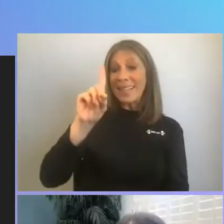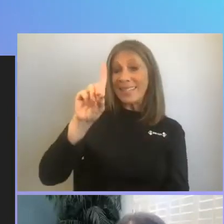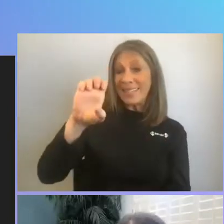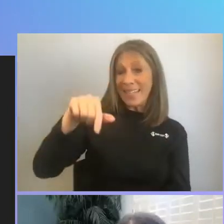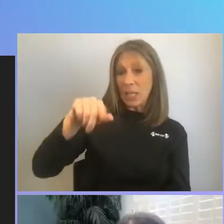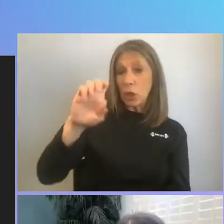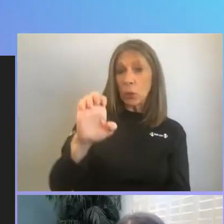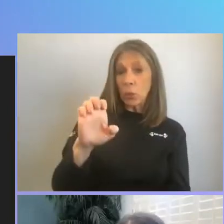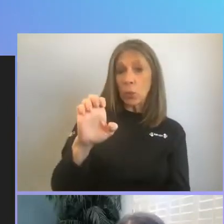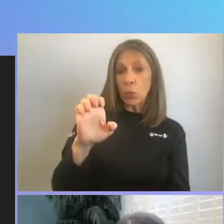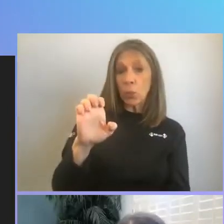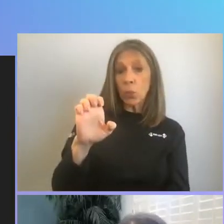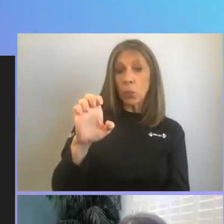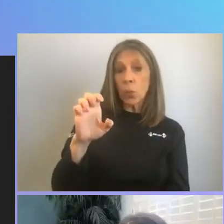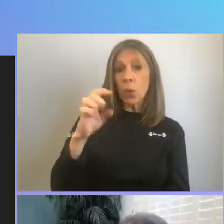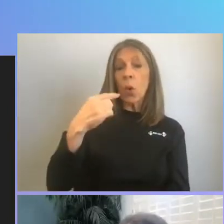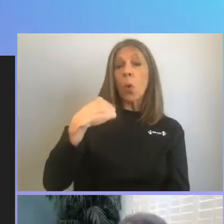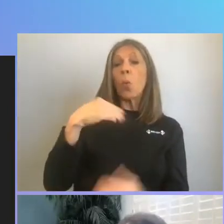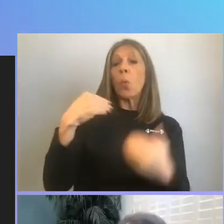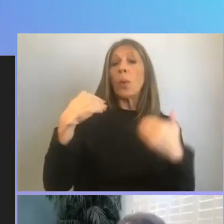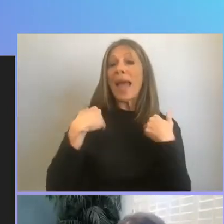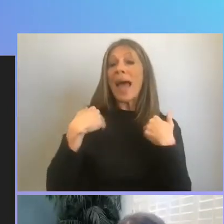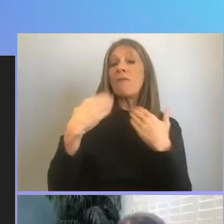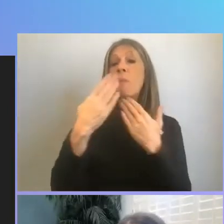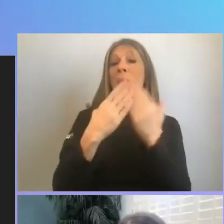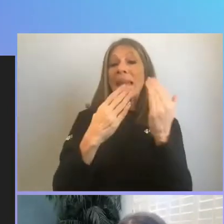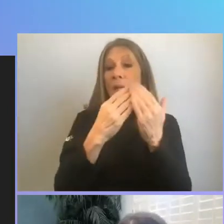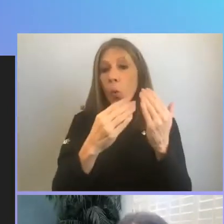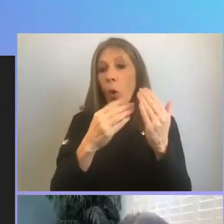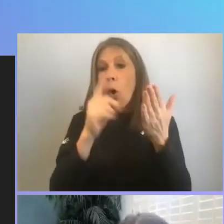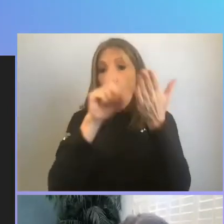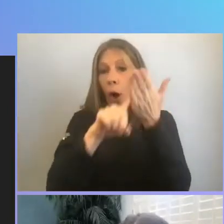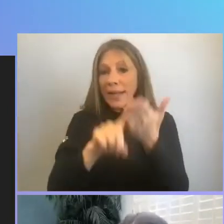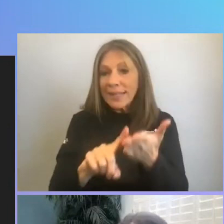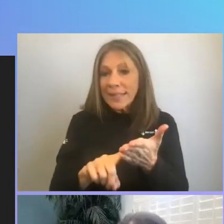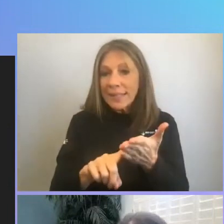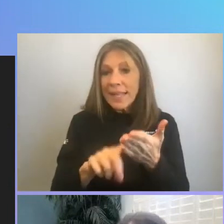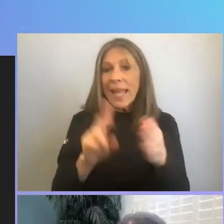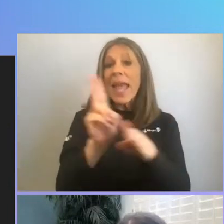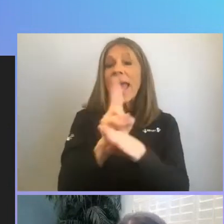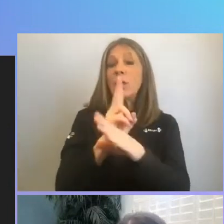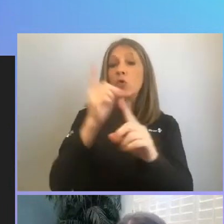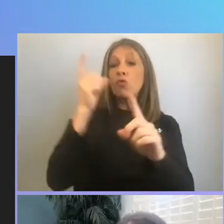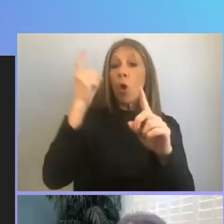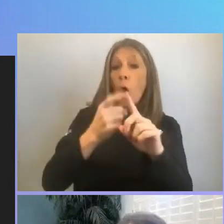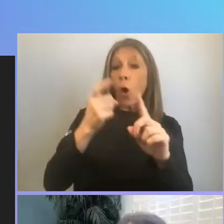, um, we do manual audits and, and use automated tools when